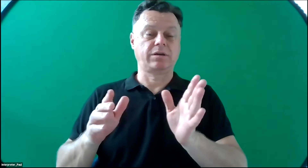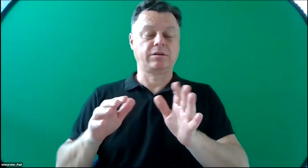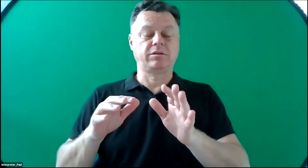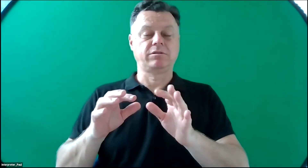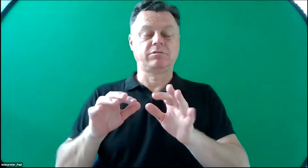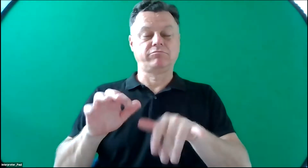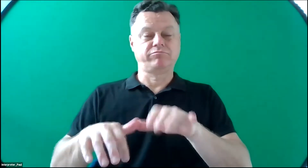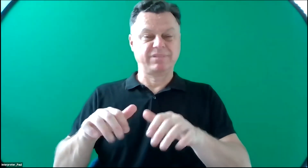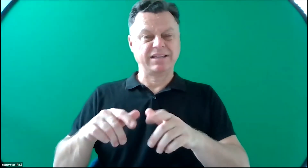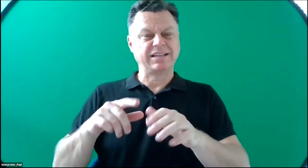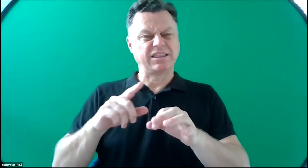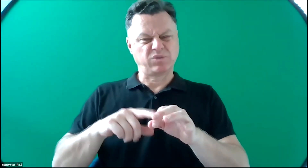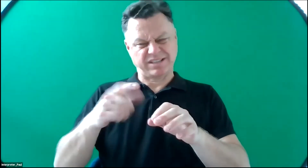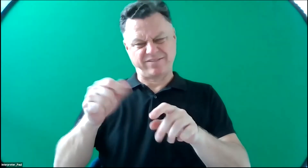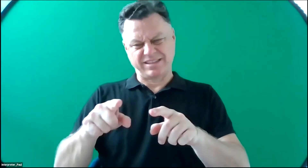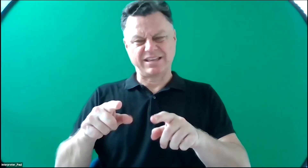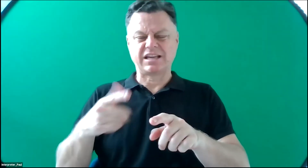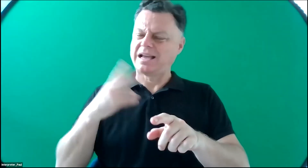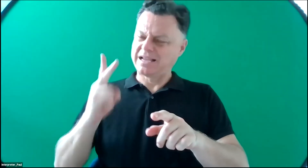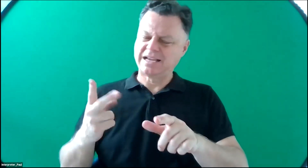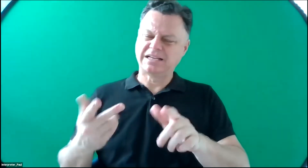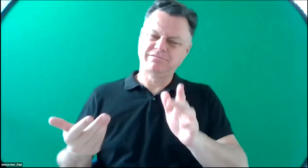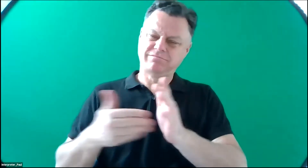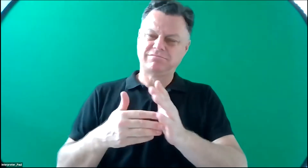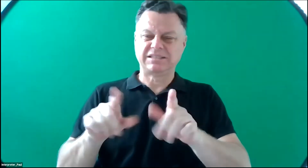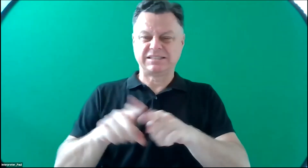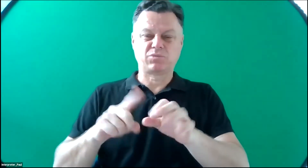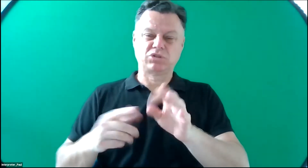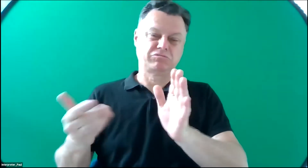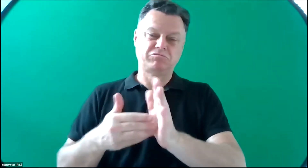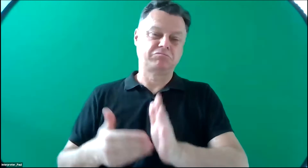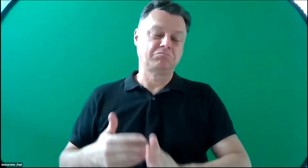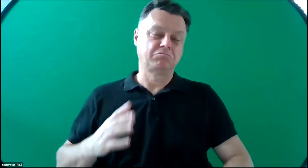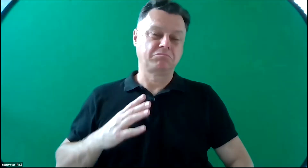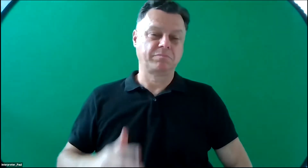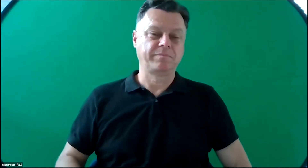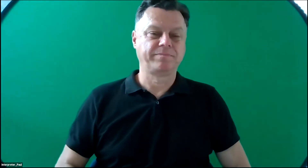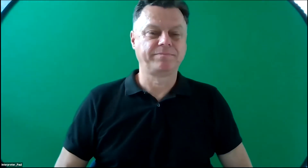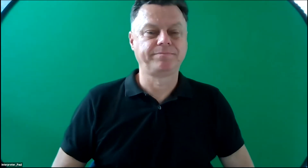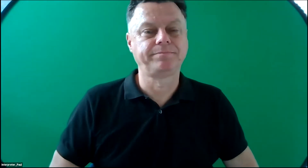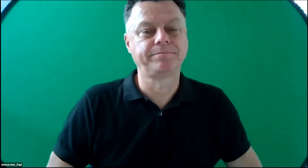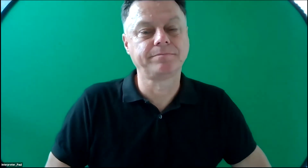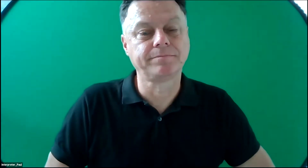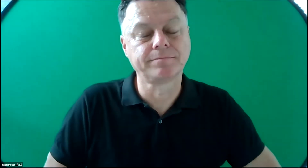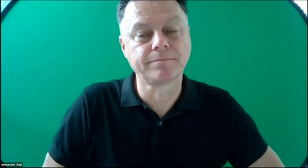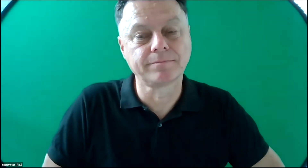you really, really want it asked you could put it again. There is another way, apparently. Now, what